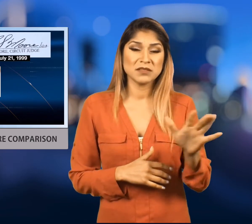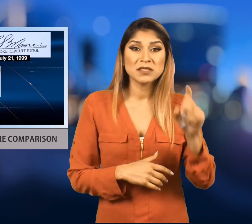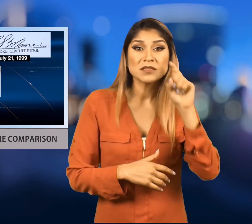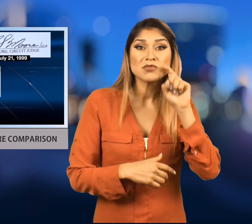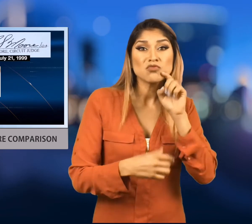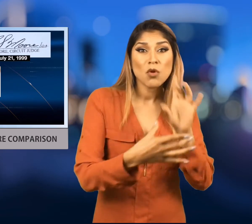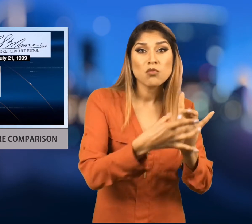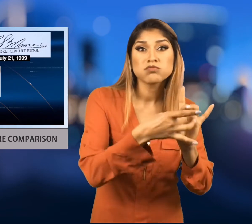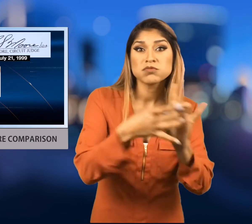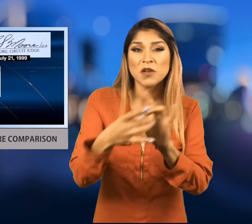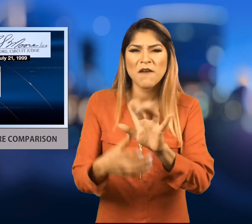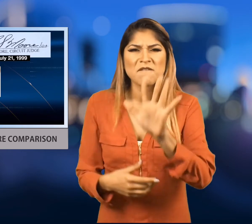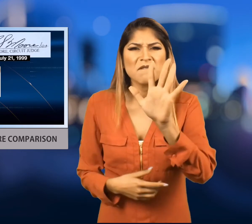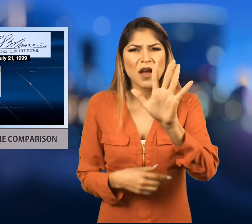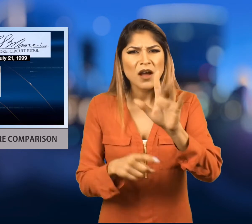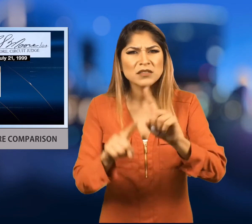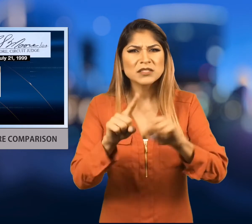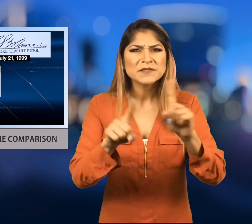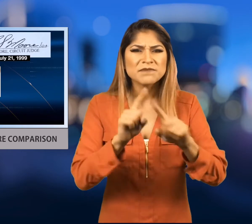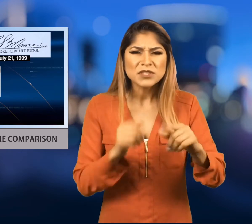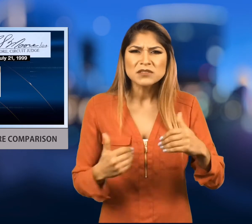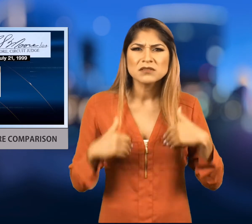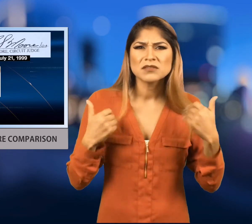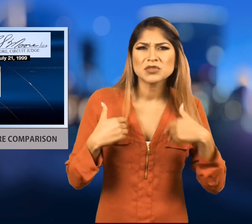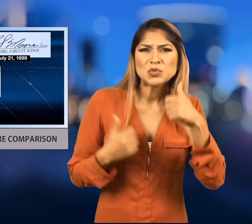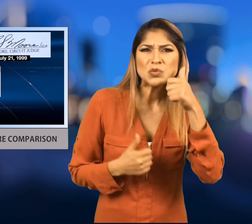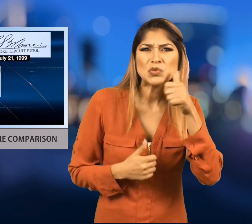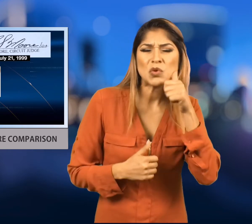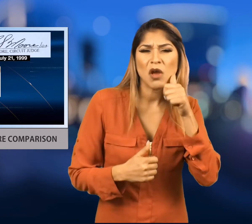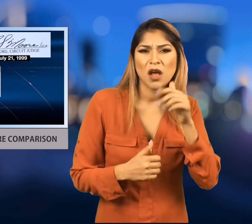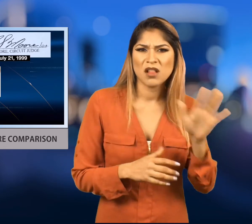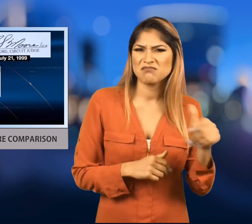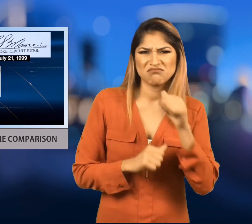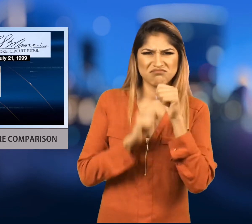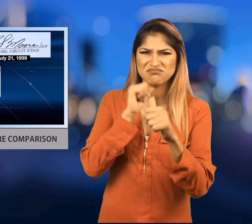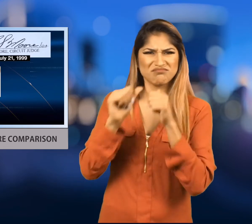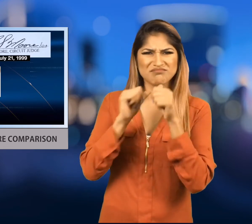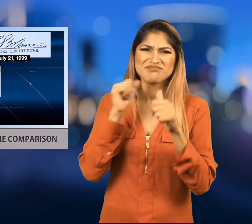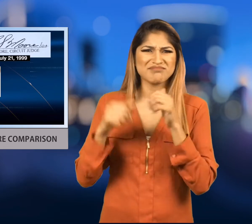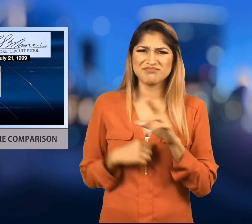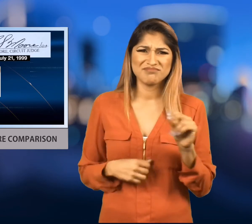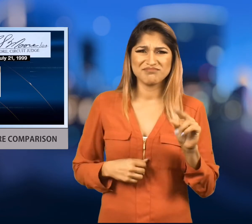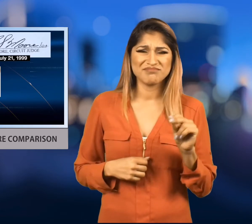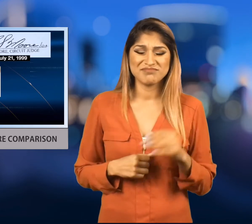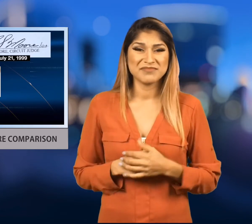his early 30s.